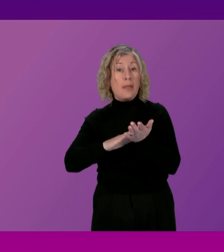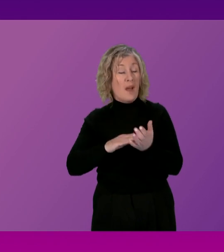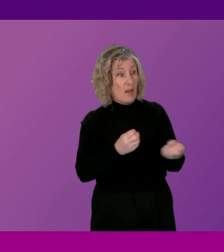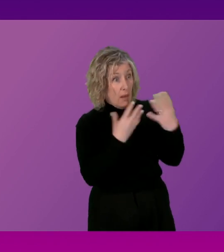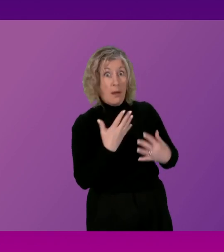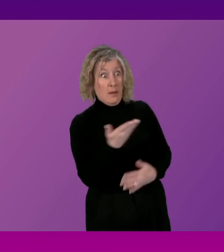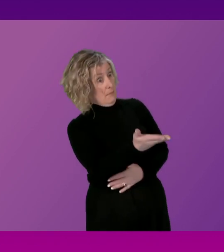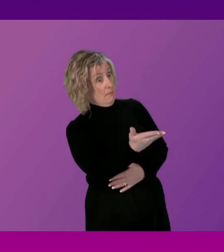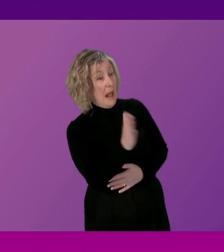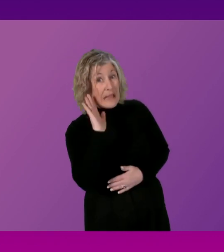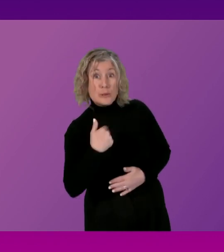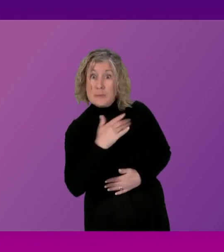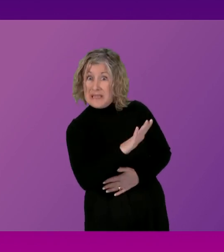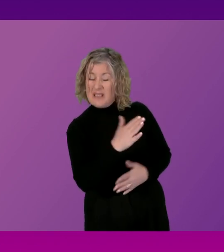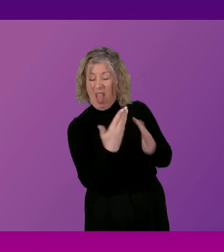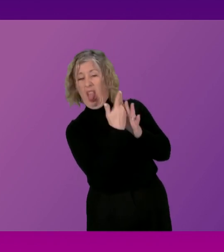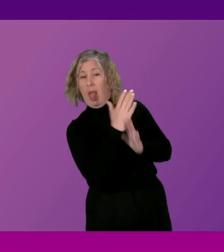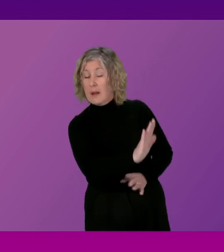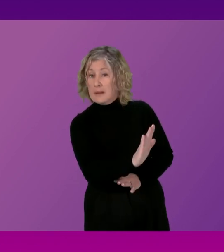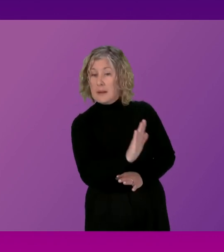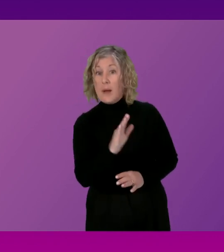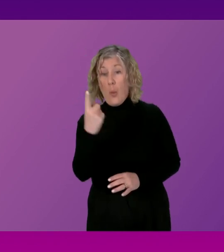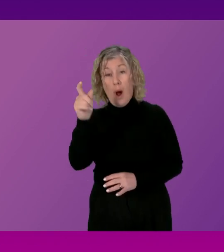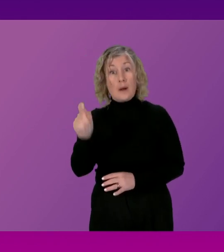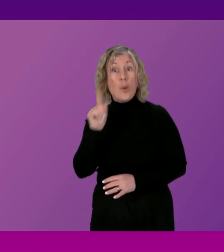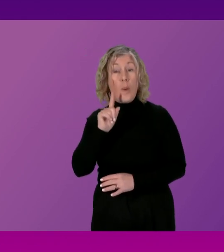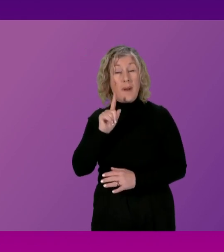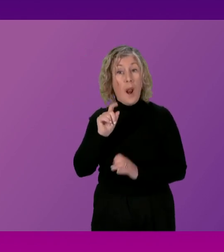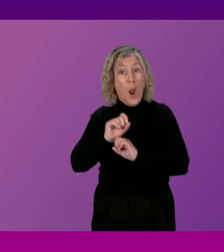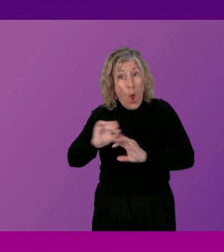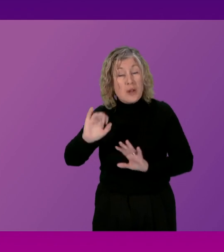Gilruth, listen to someone who lost her mother and husband to the virus.